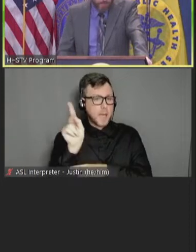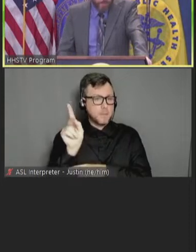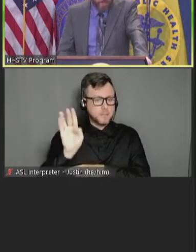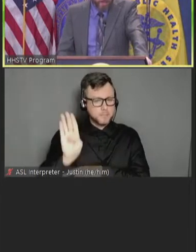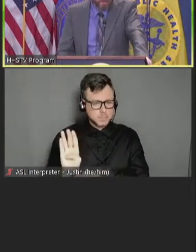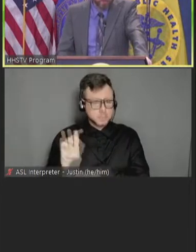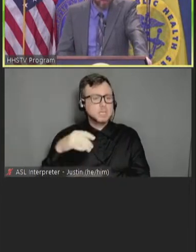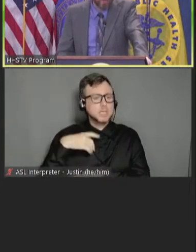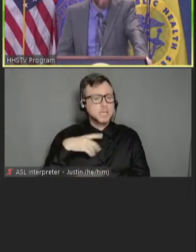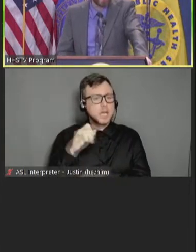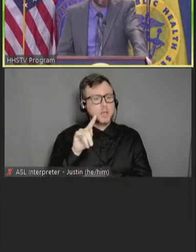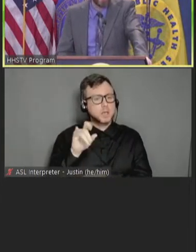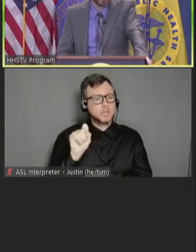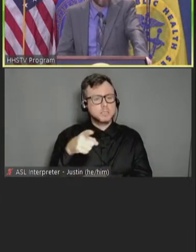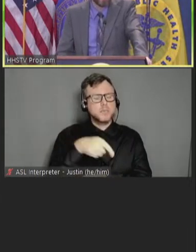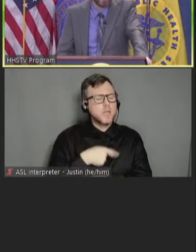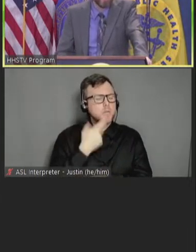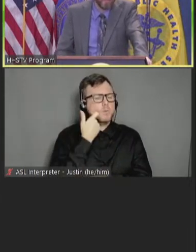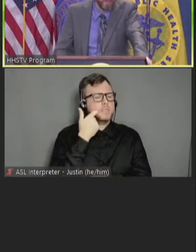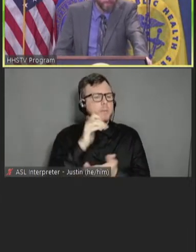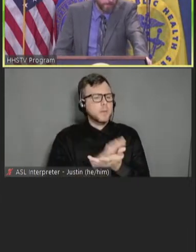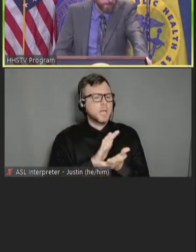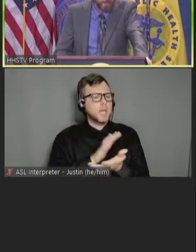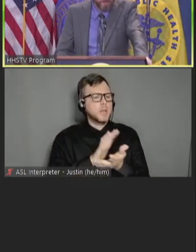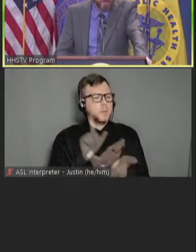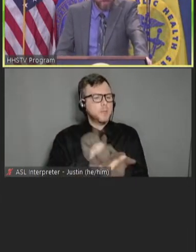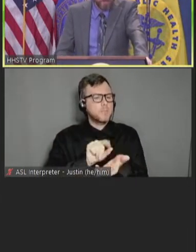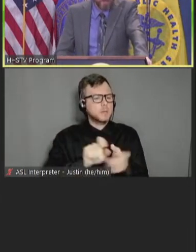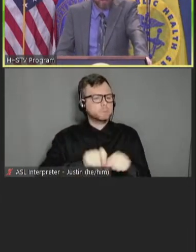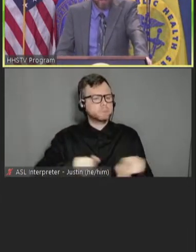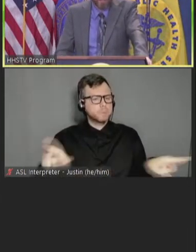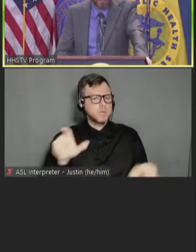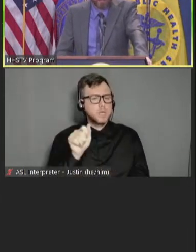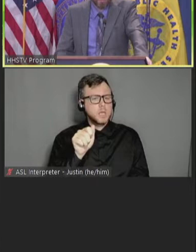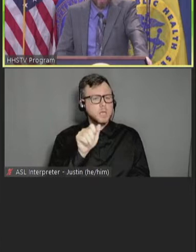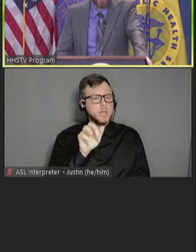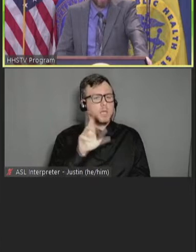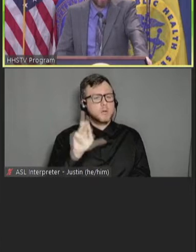And there was a really nice paper published by Aaron Ethercon very recently where he